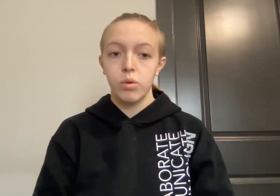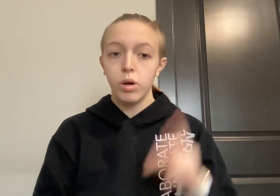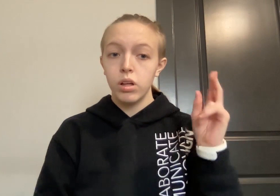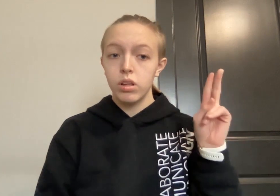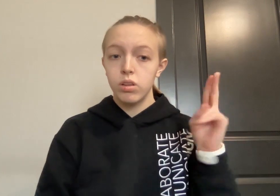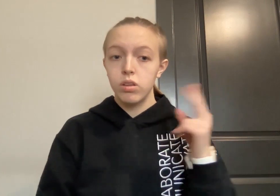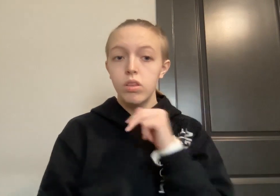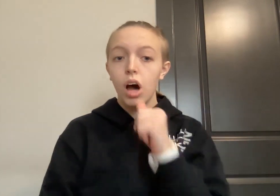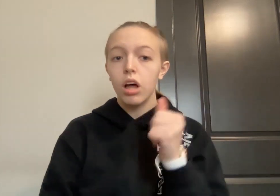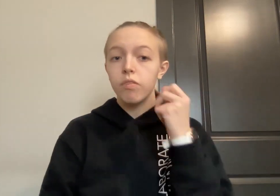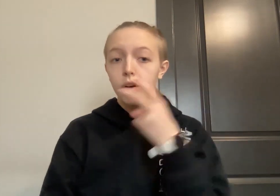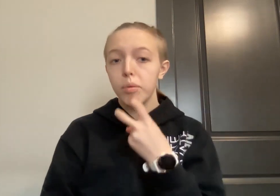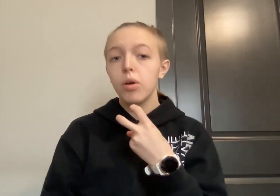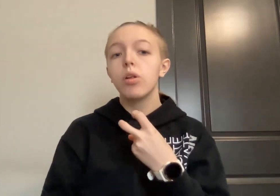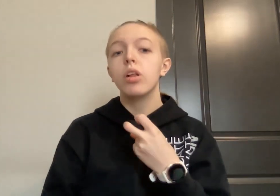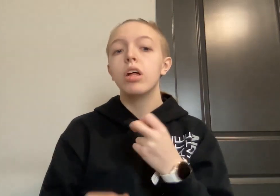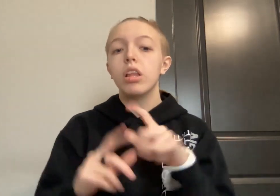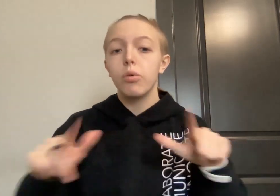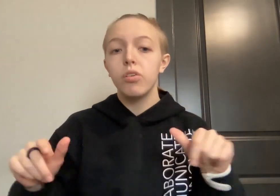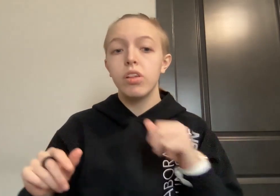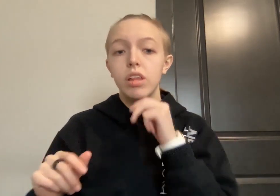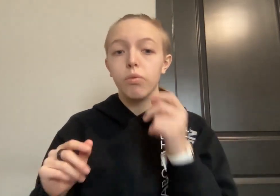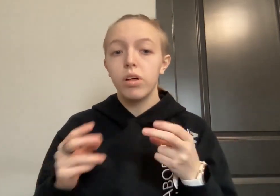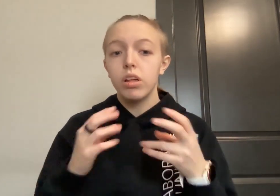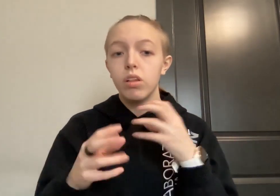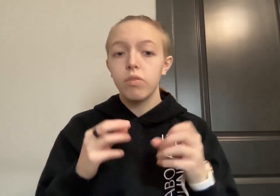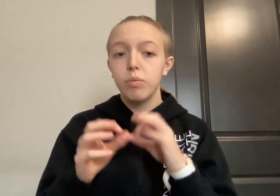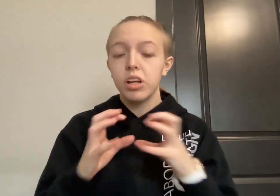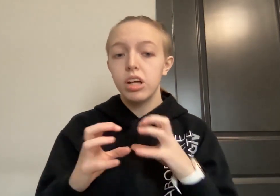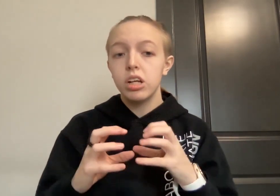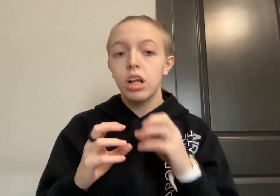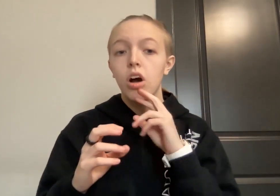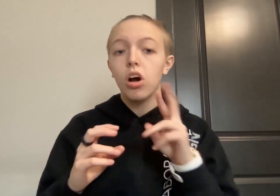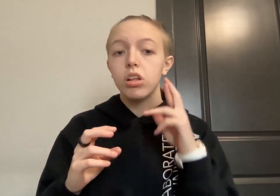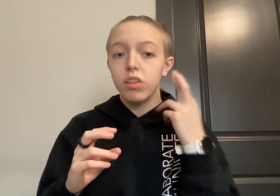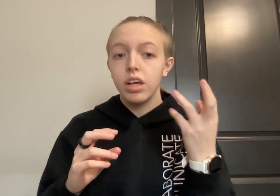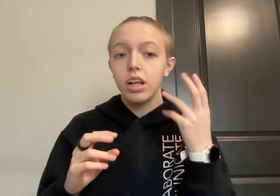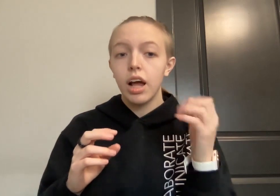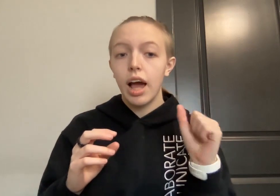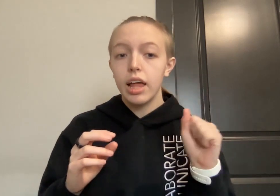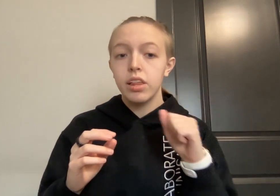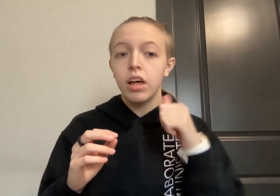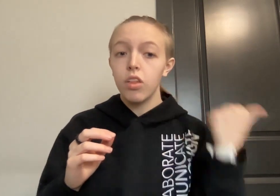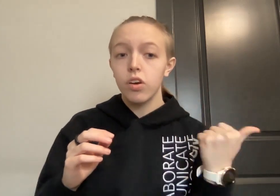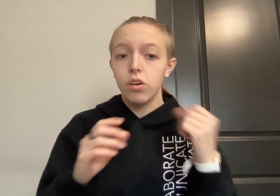hegemonic norm where not verbal languages and ways of communication are seen as other